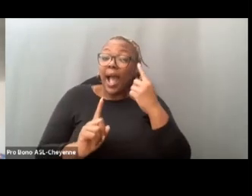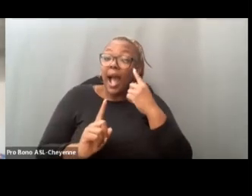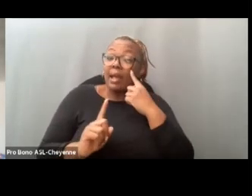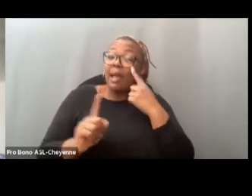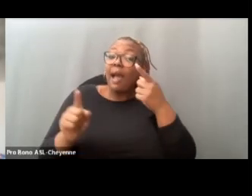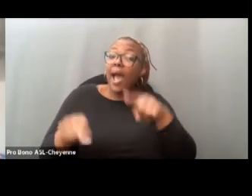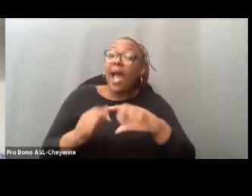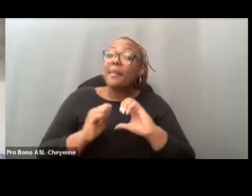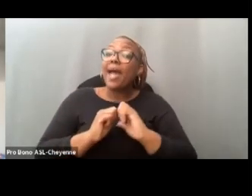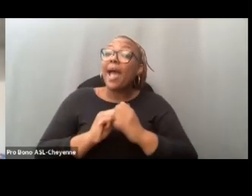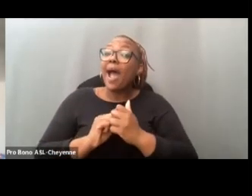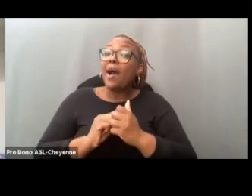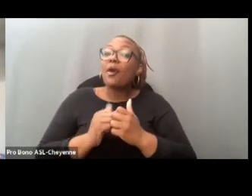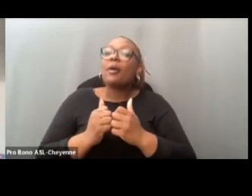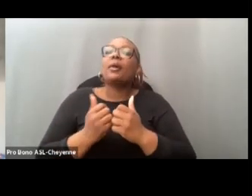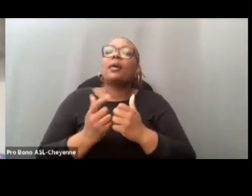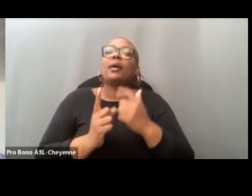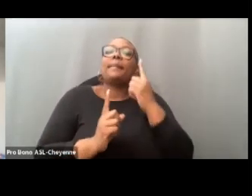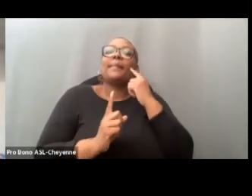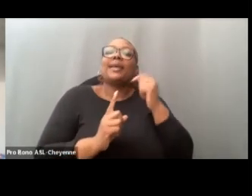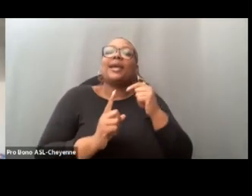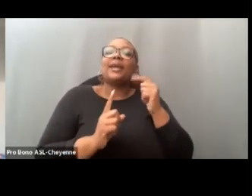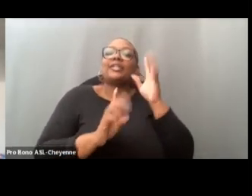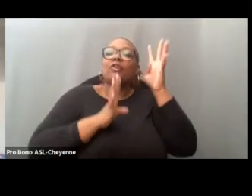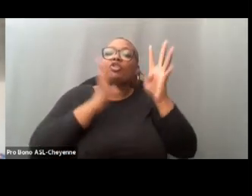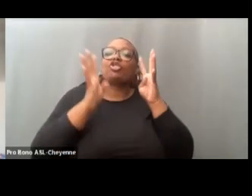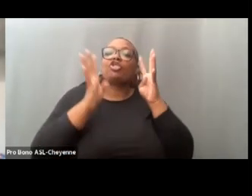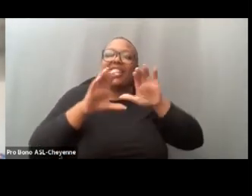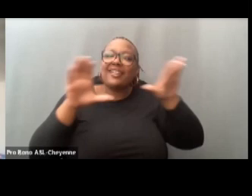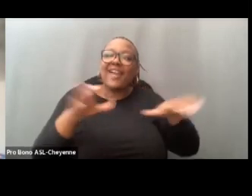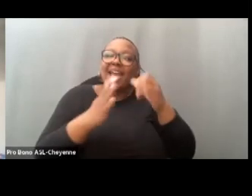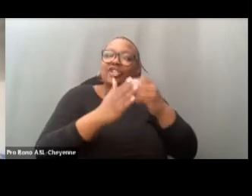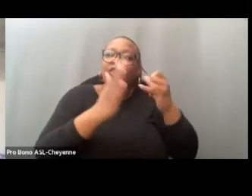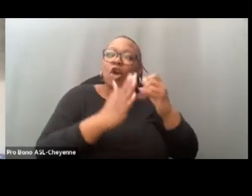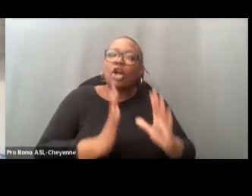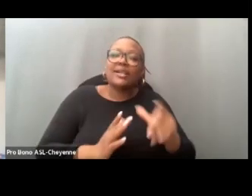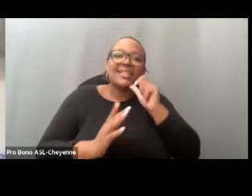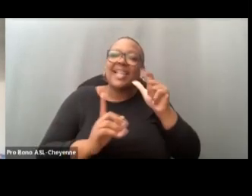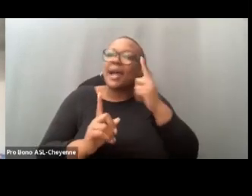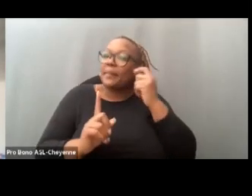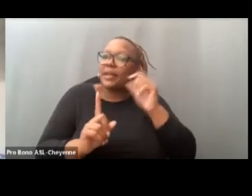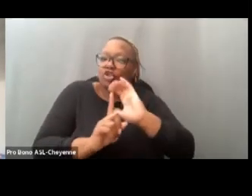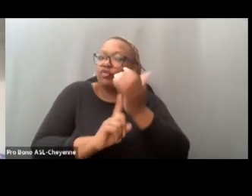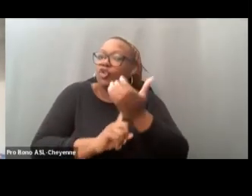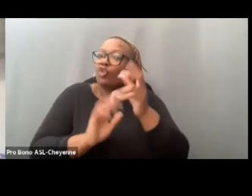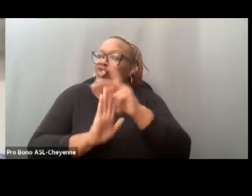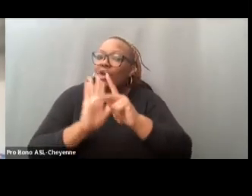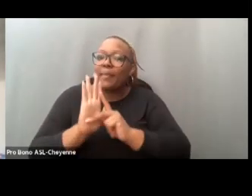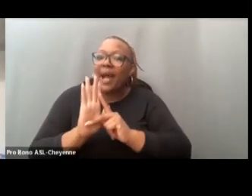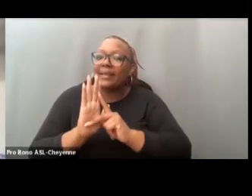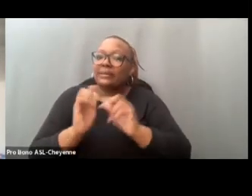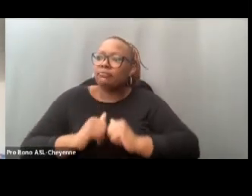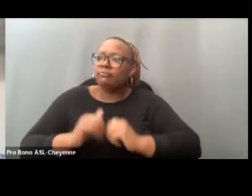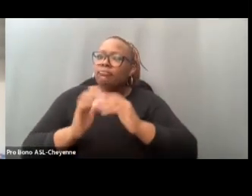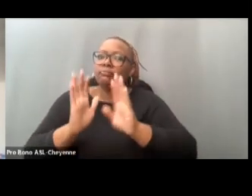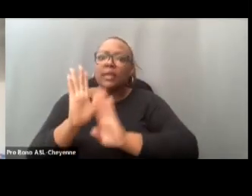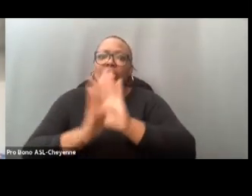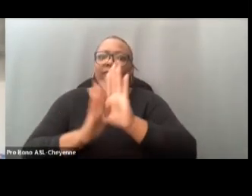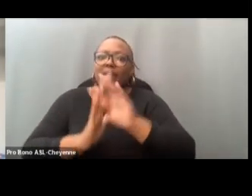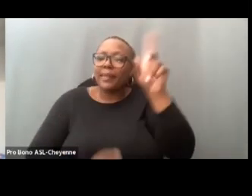because of the creative act of artists, not because of a cultural policy created by a government.